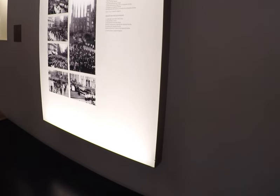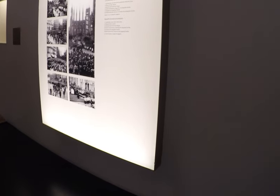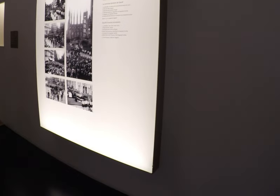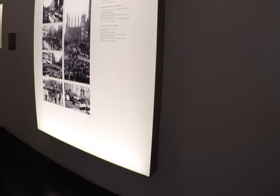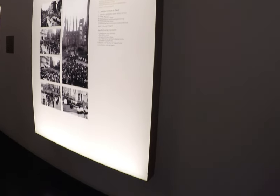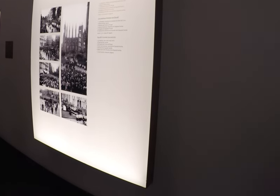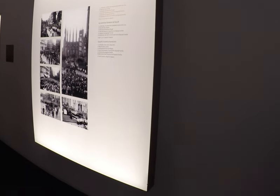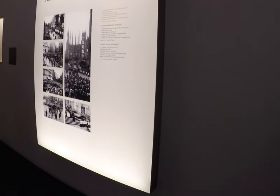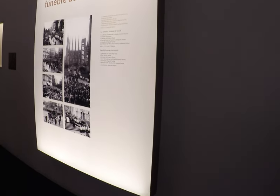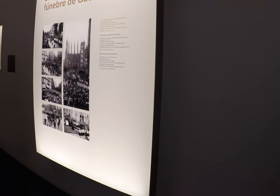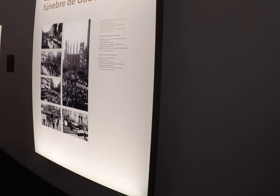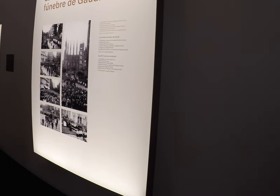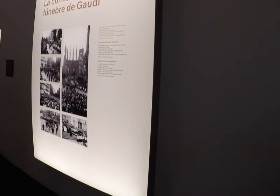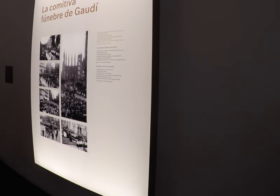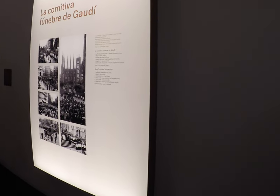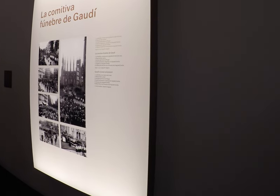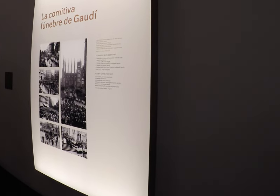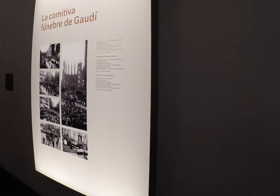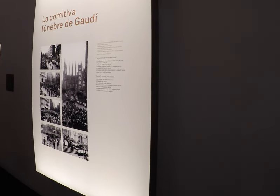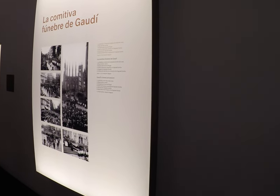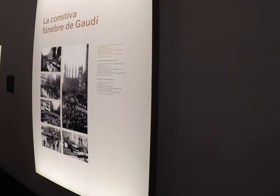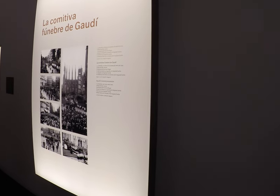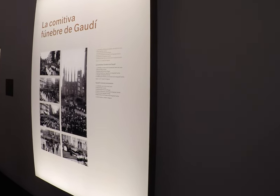GAUDÍ'S FUNERAL PROCESSION